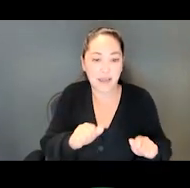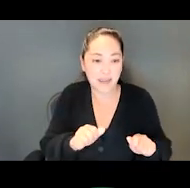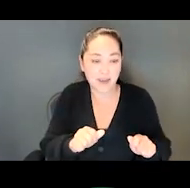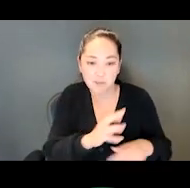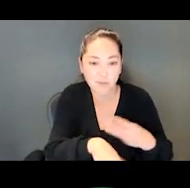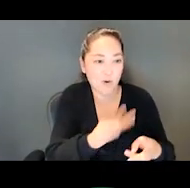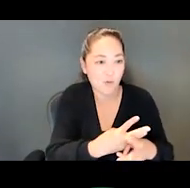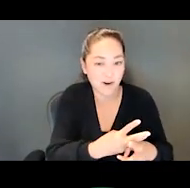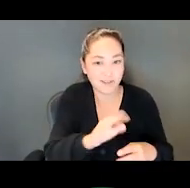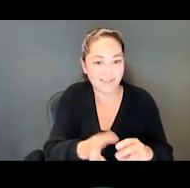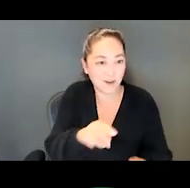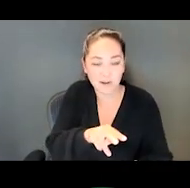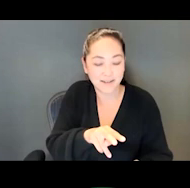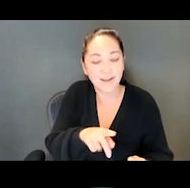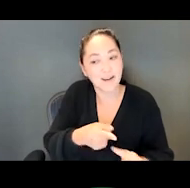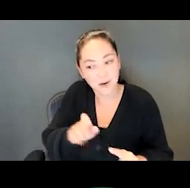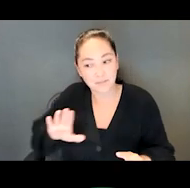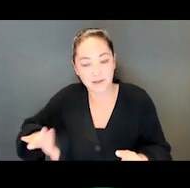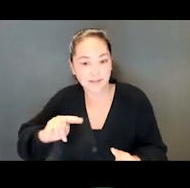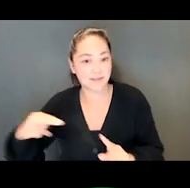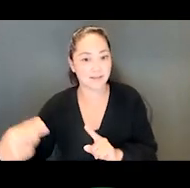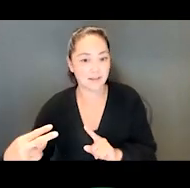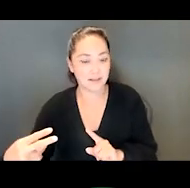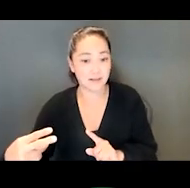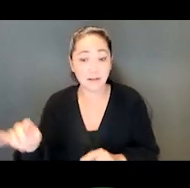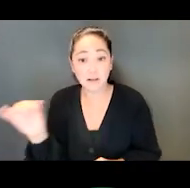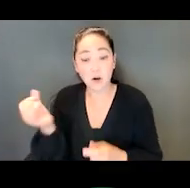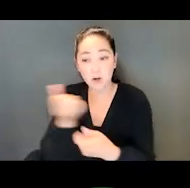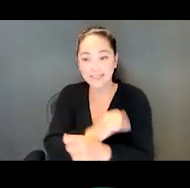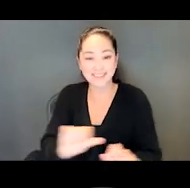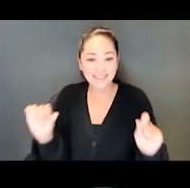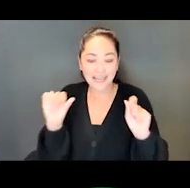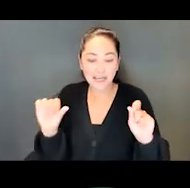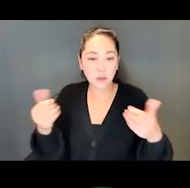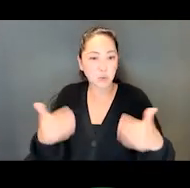The more we get over that shift your product, import the cost, it is important that we will